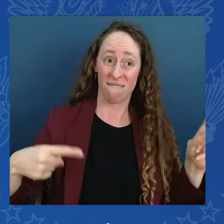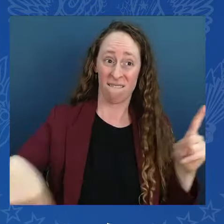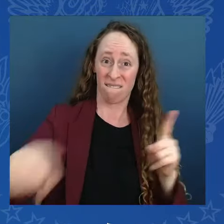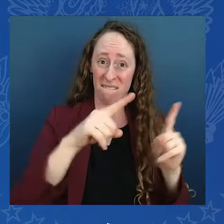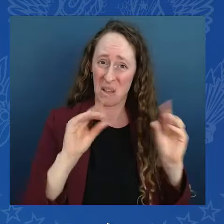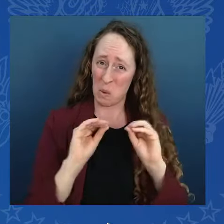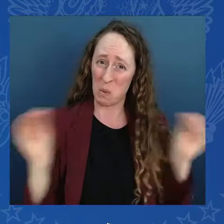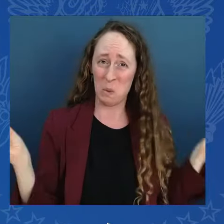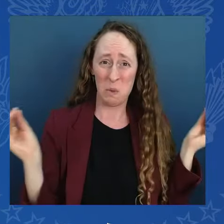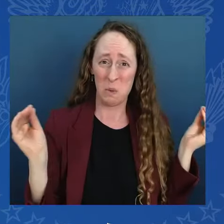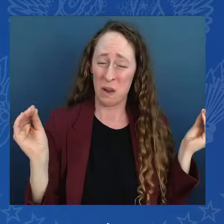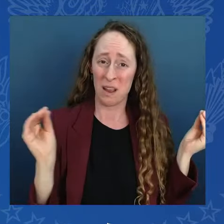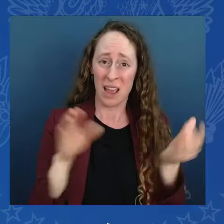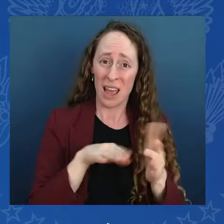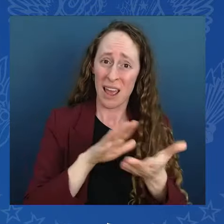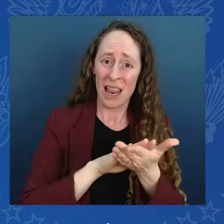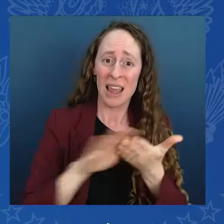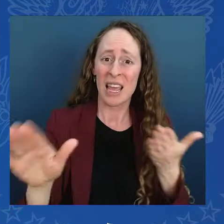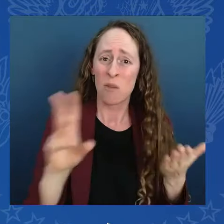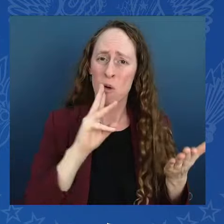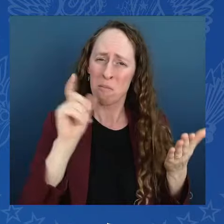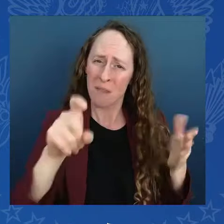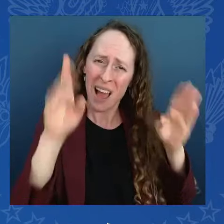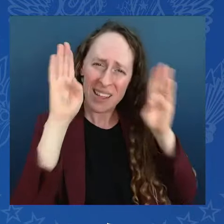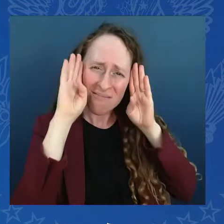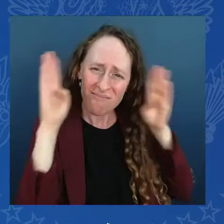We're committing to making it right. And as part of my Canc- --